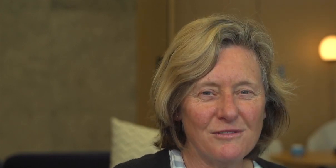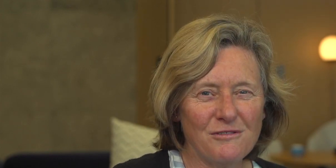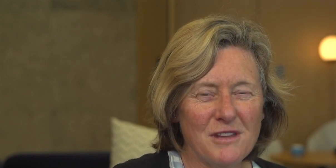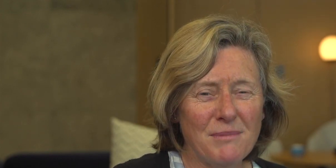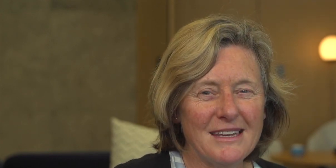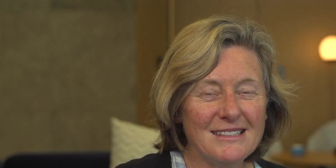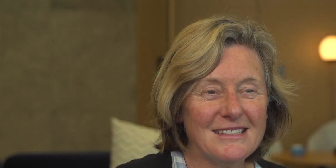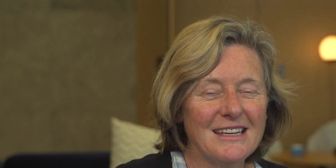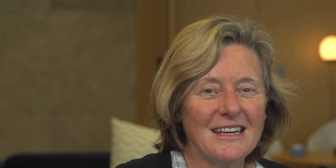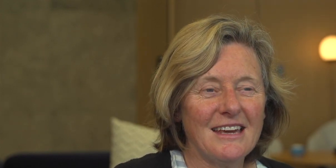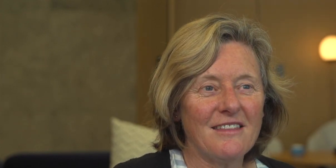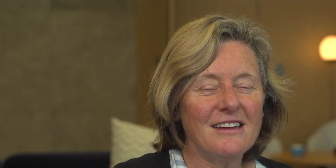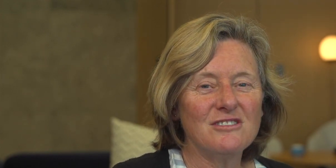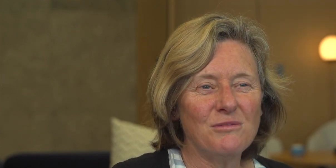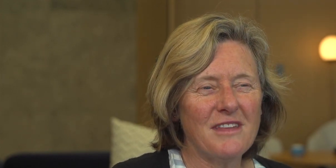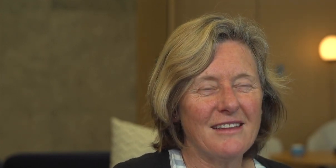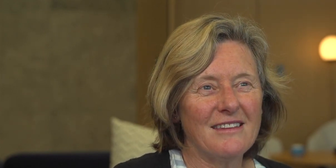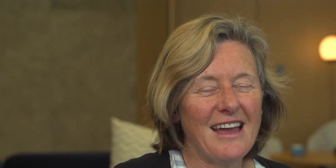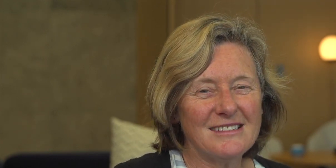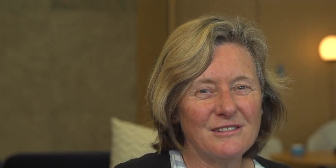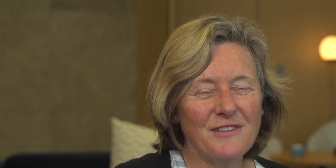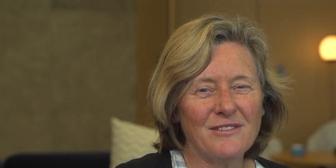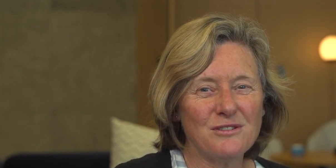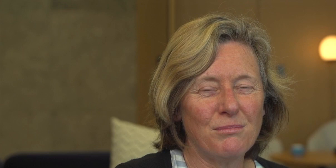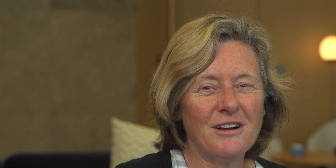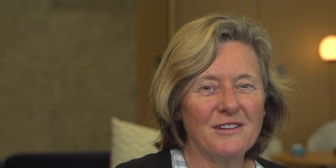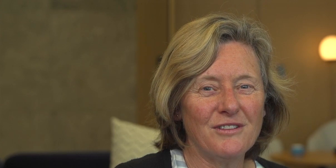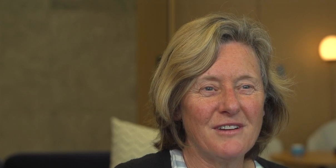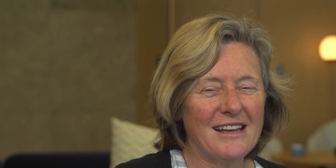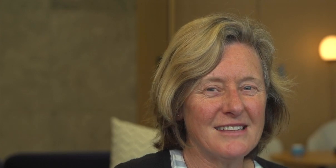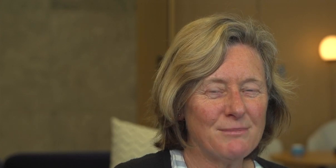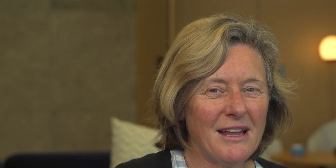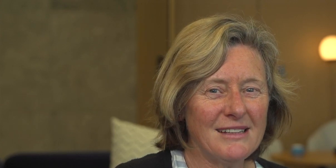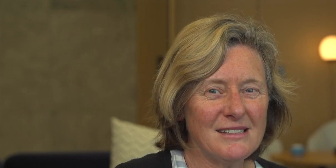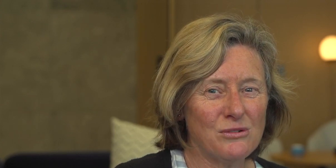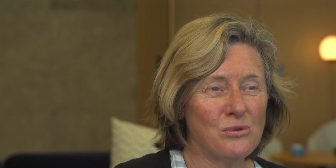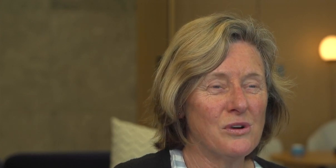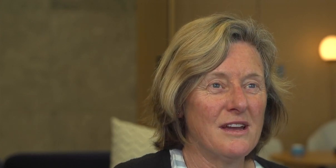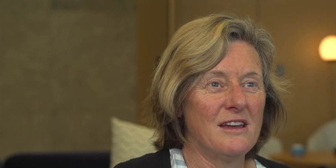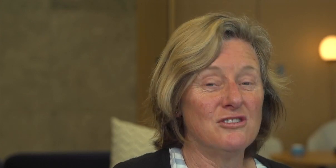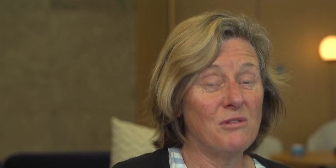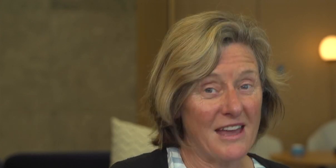from their peers, they can do without the hassle of having to apply for access plans, or do without